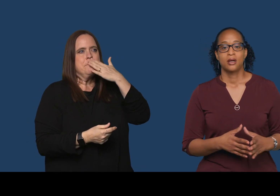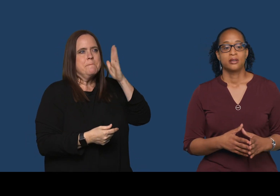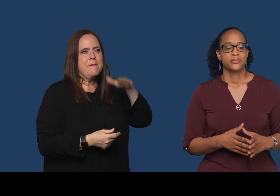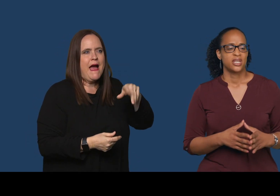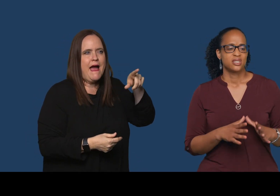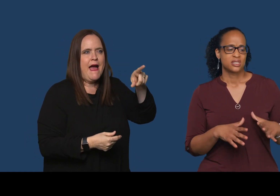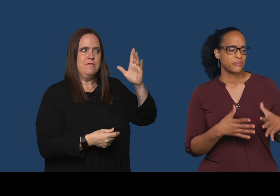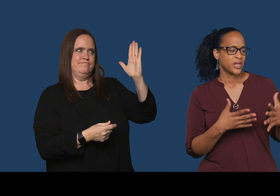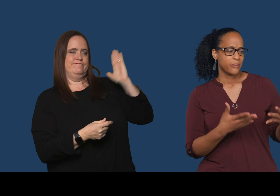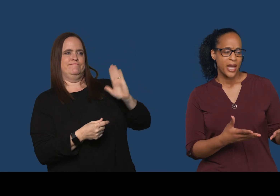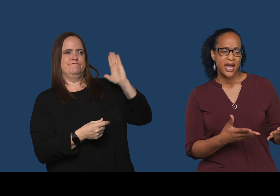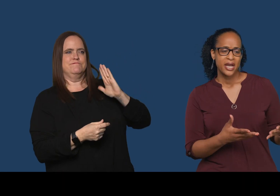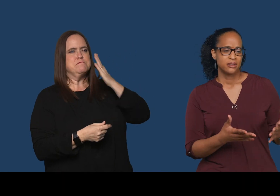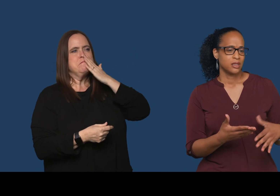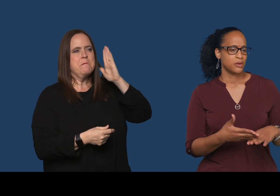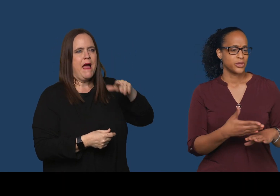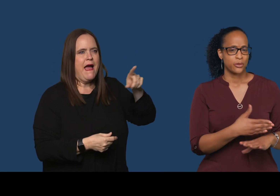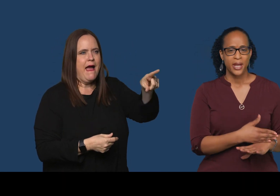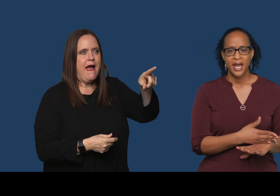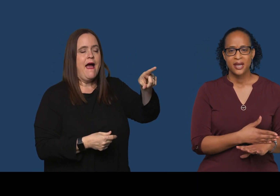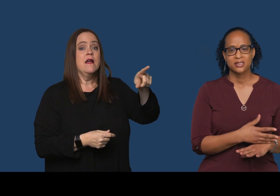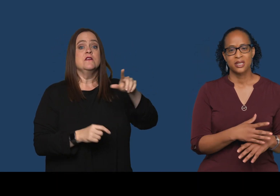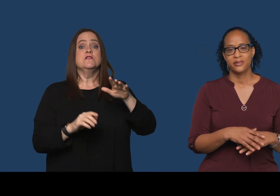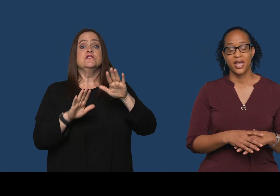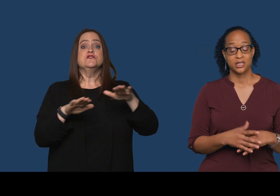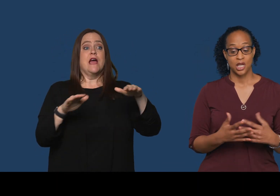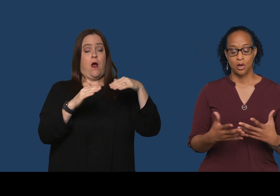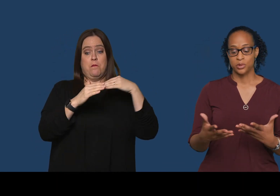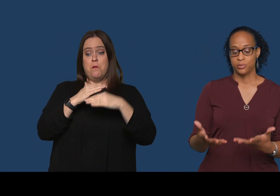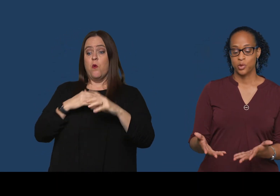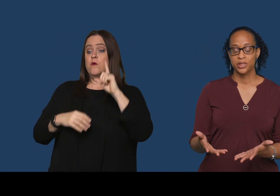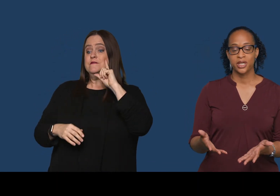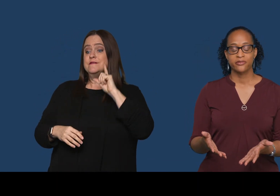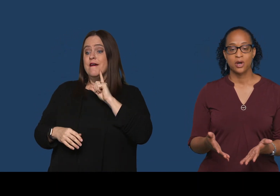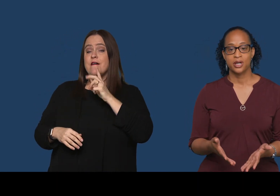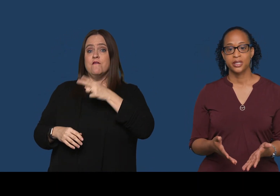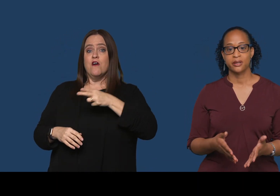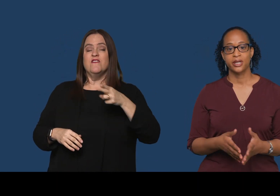They did something bad, you know, in their past and that child was born deaf or hard of hearing